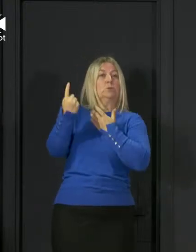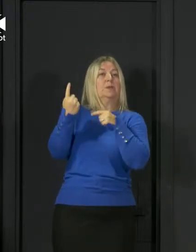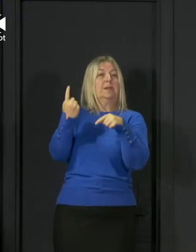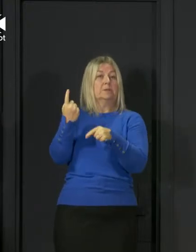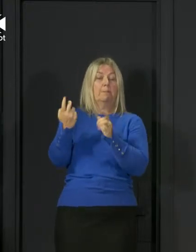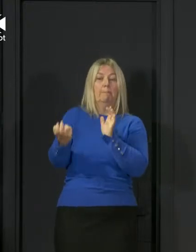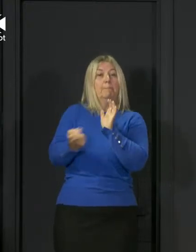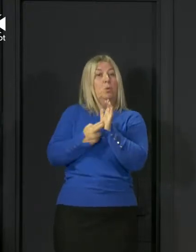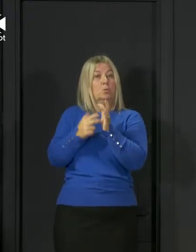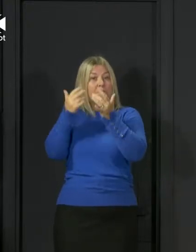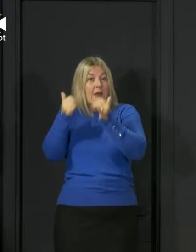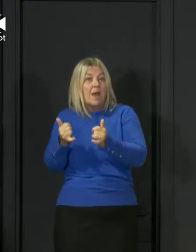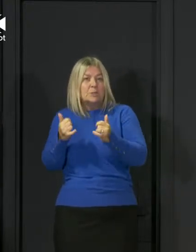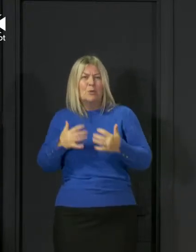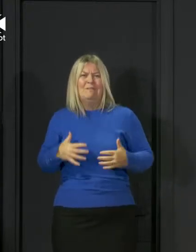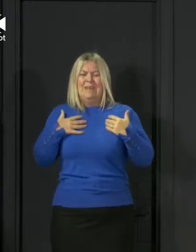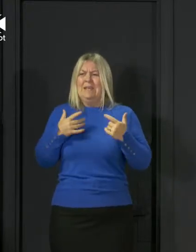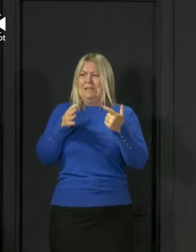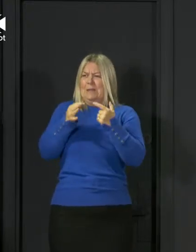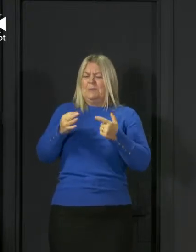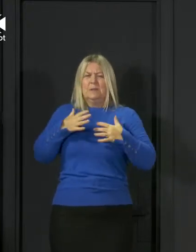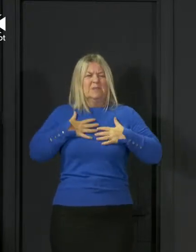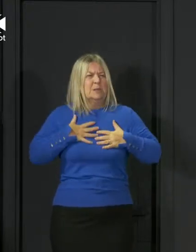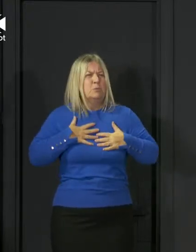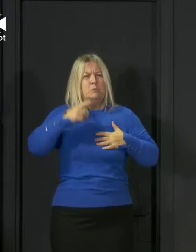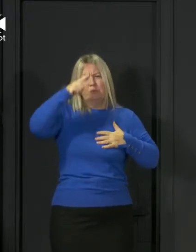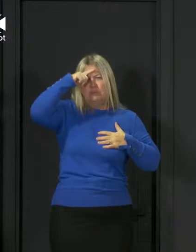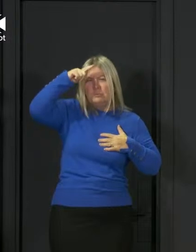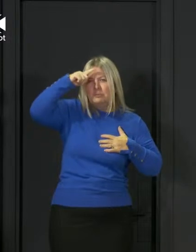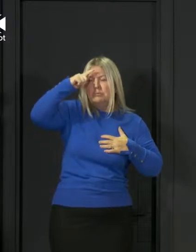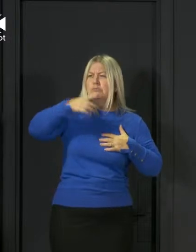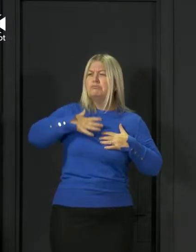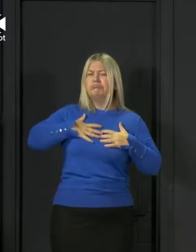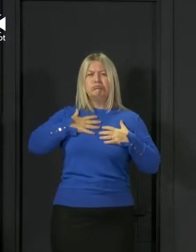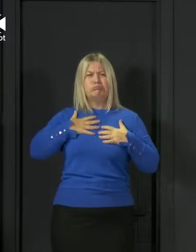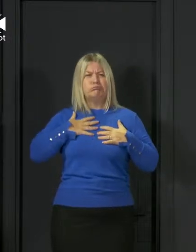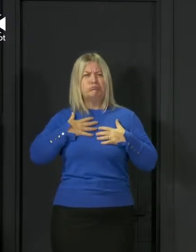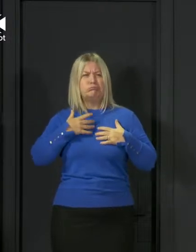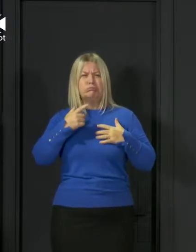straightaway, if you experience any of the symptoms of COVID which, to remind everybody,